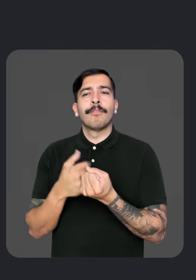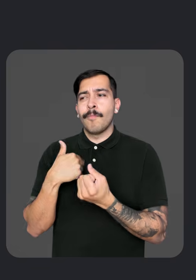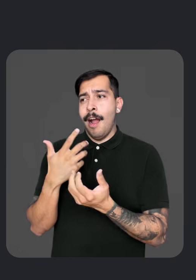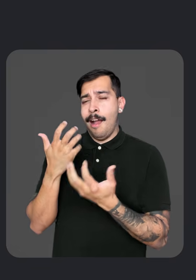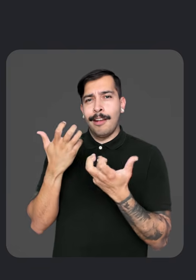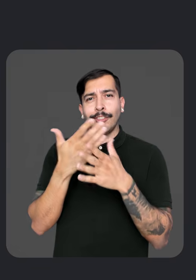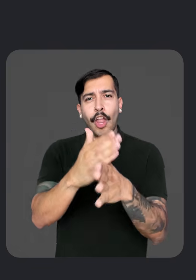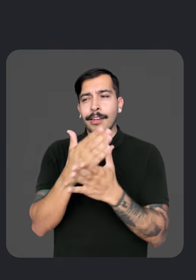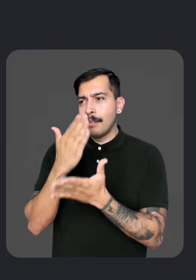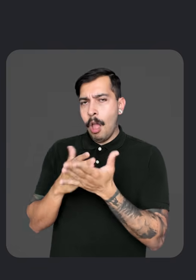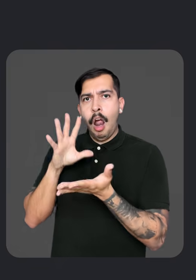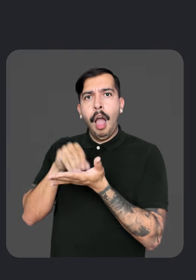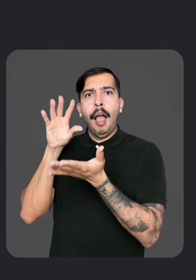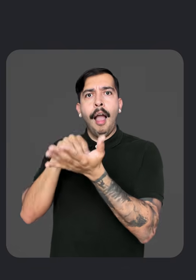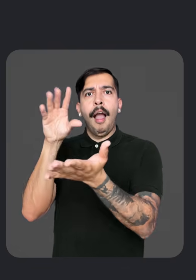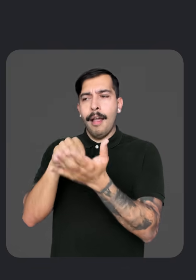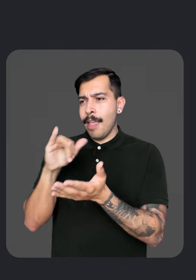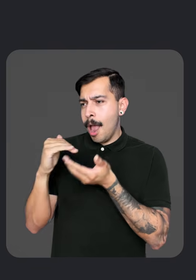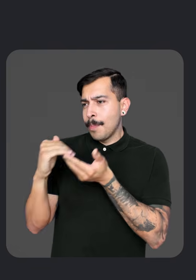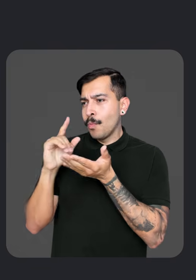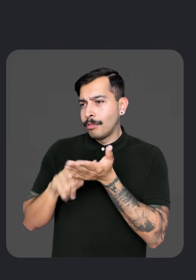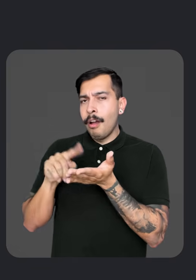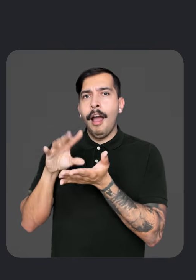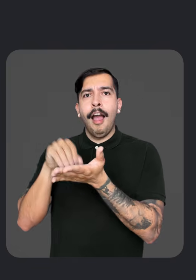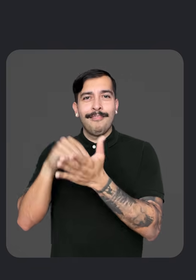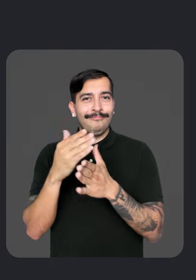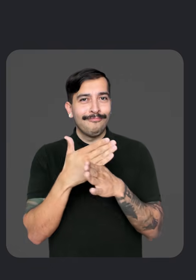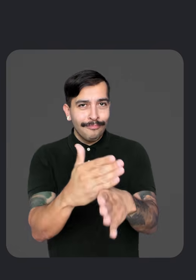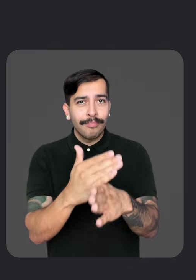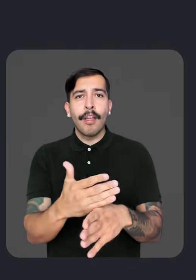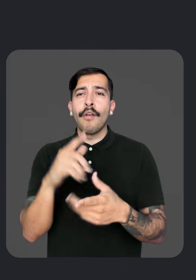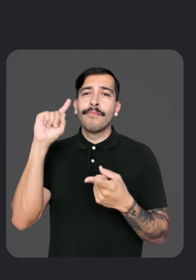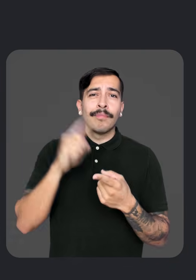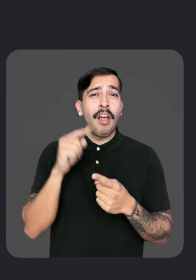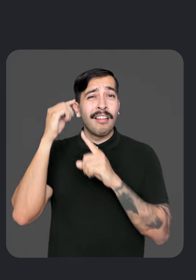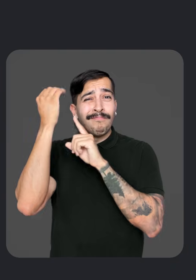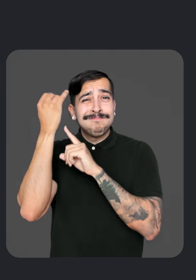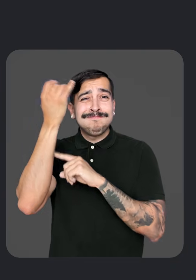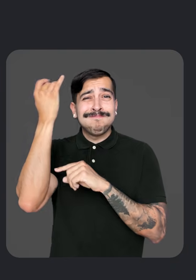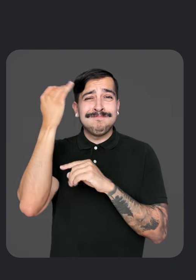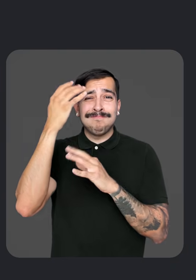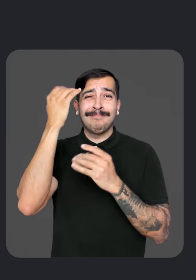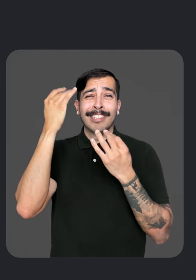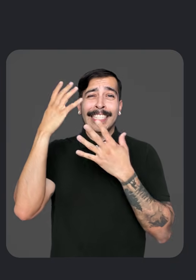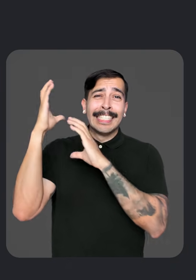We wanted to share a few insights from that collaborative research– strategies that can offer needed cognitive load reduction